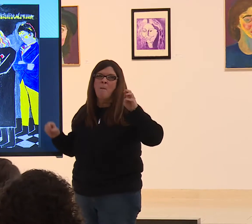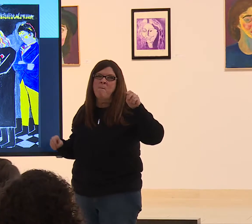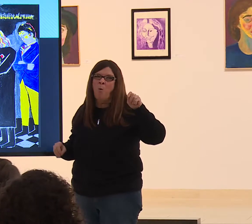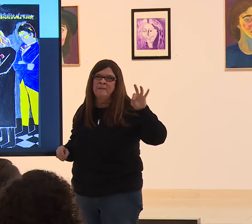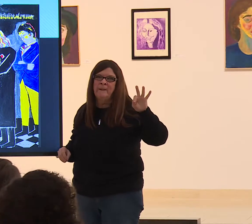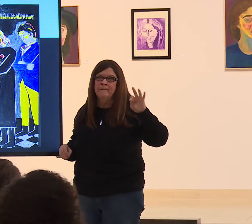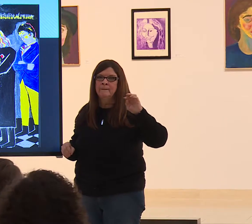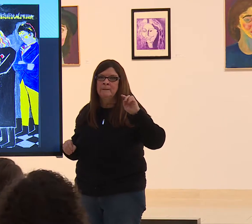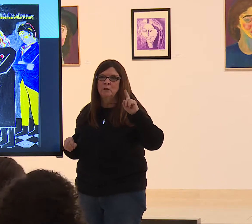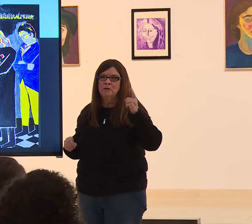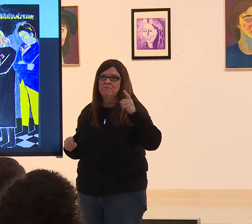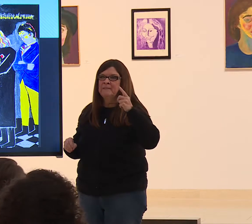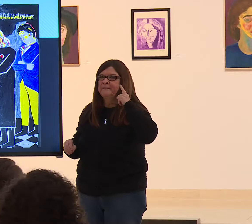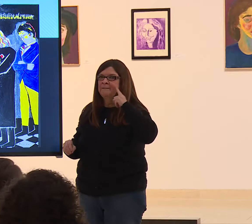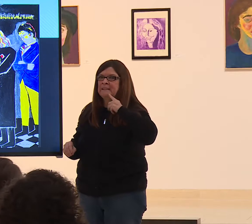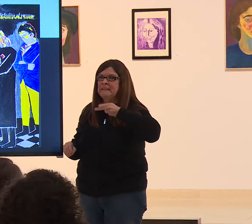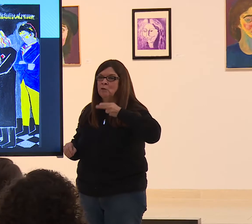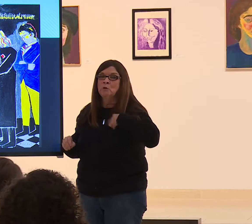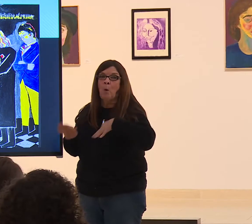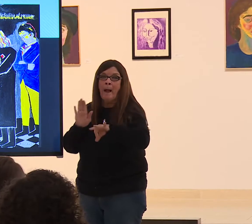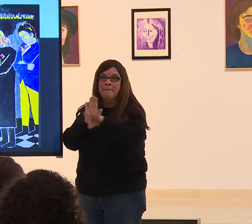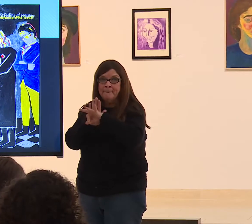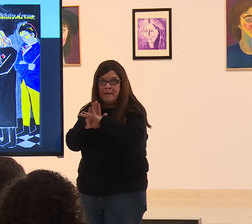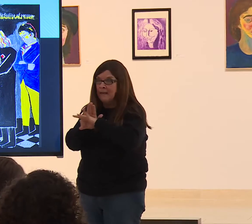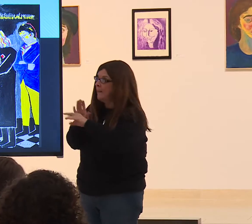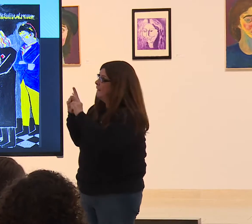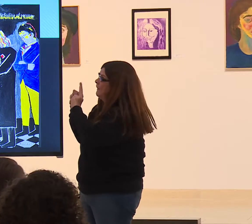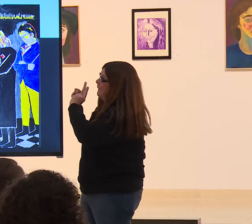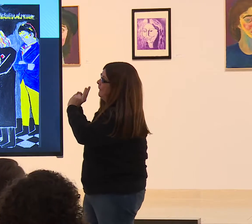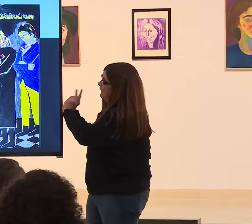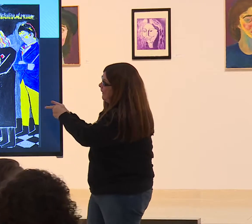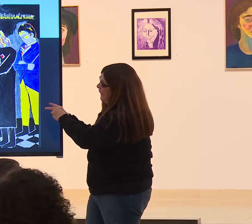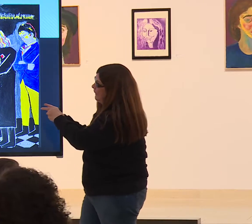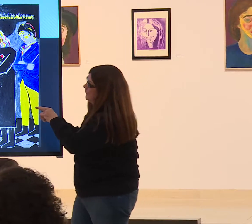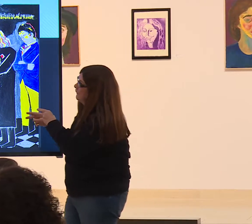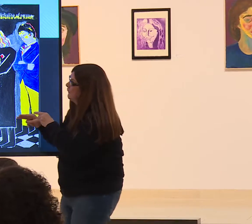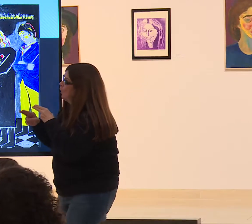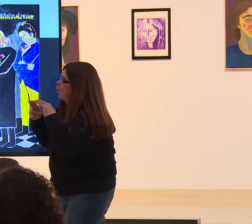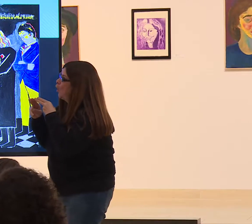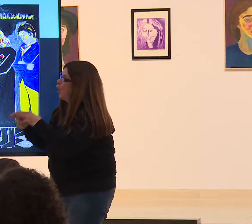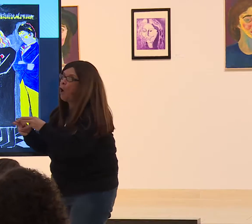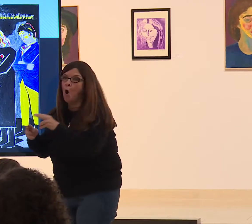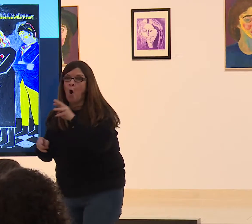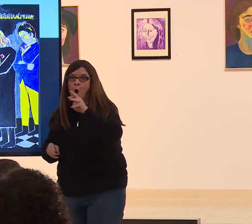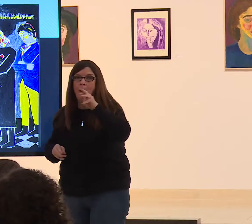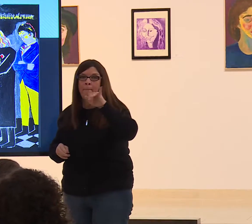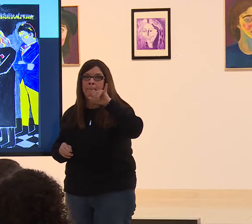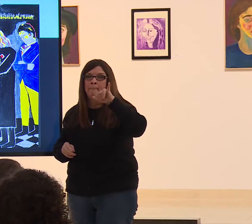There was no motif, just deaf history was the theme. And so I chose...